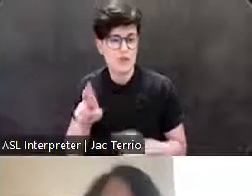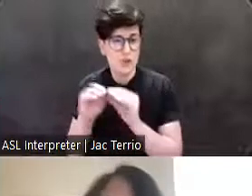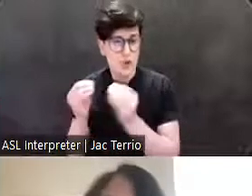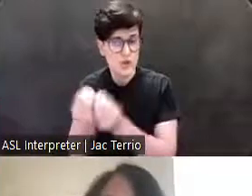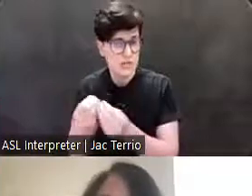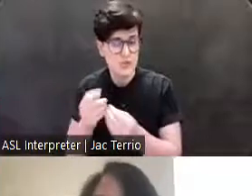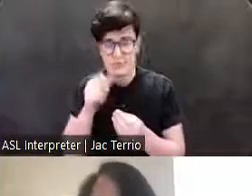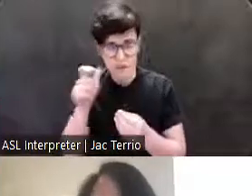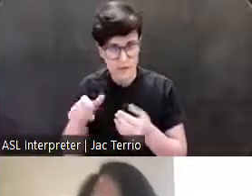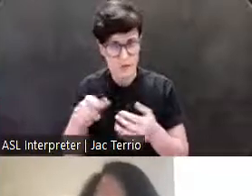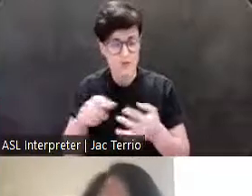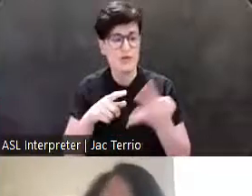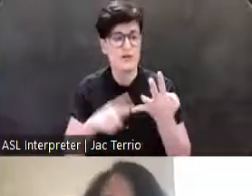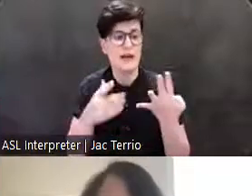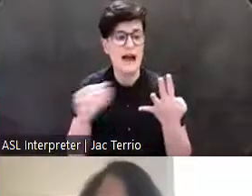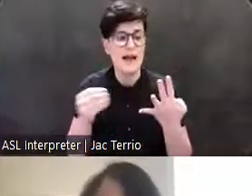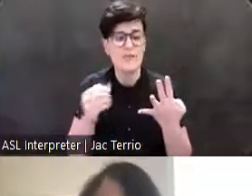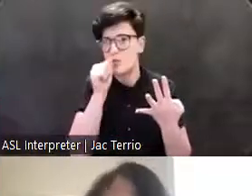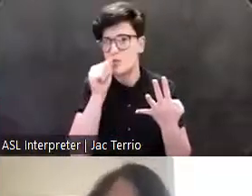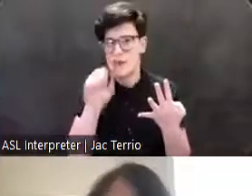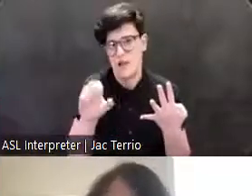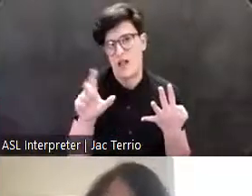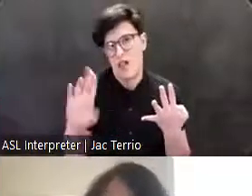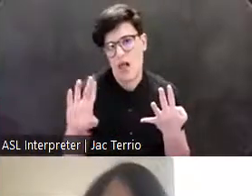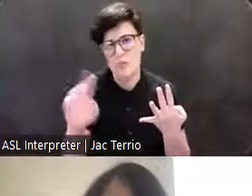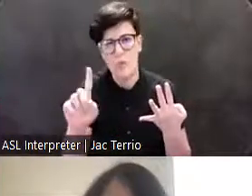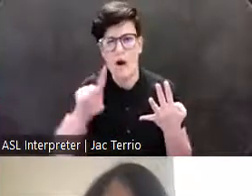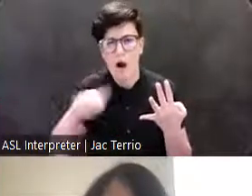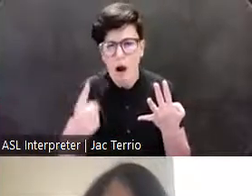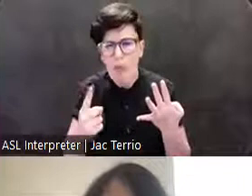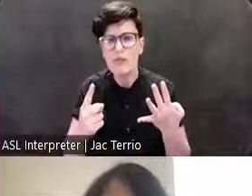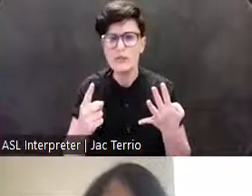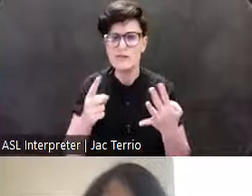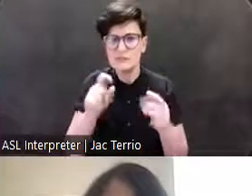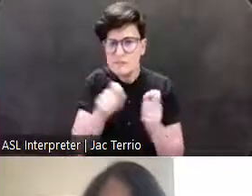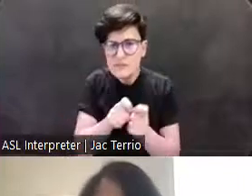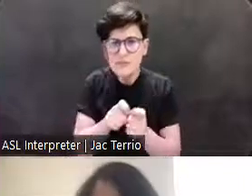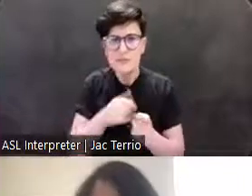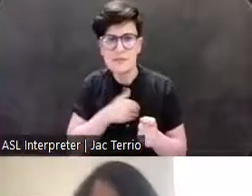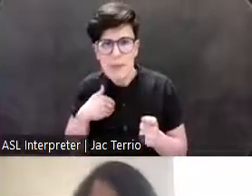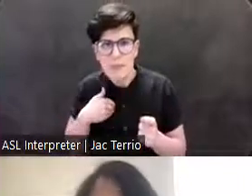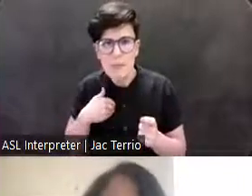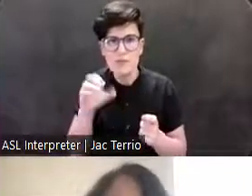only members of the club can use the housing.